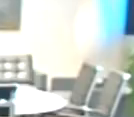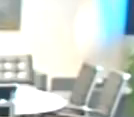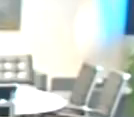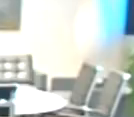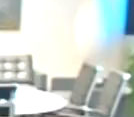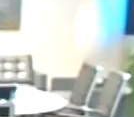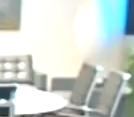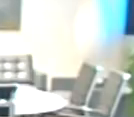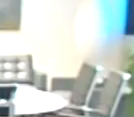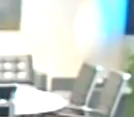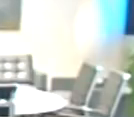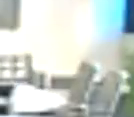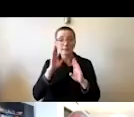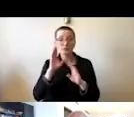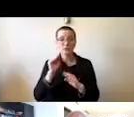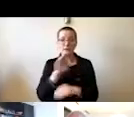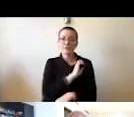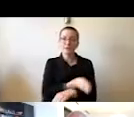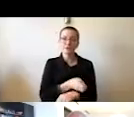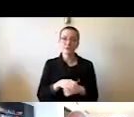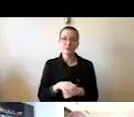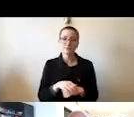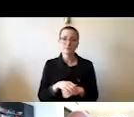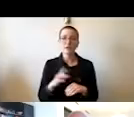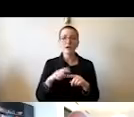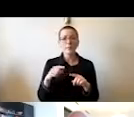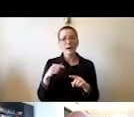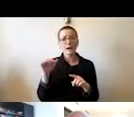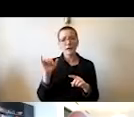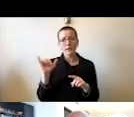But I would also suggest that this pandemic has also directed a new light